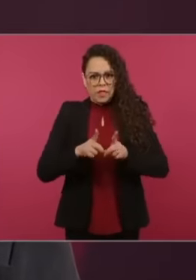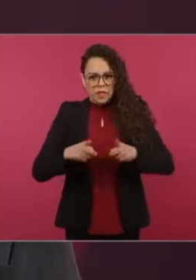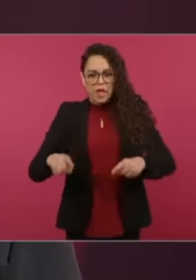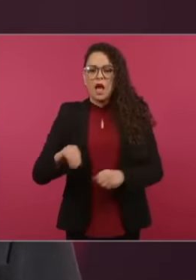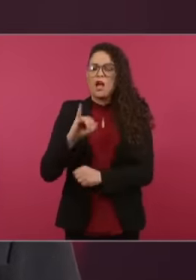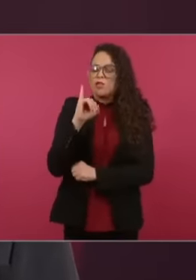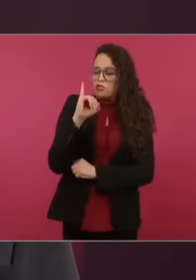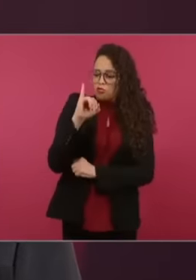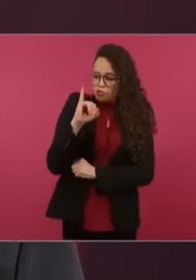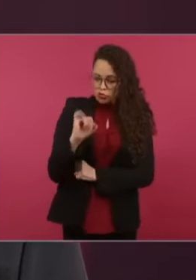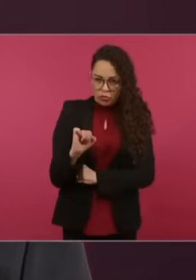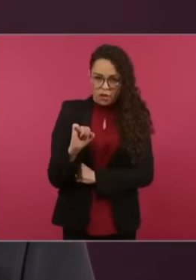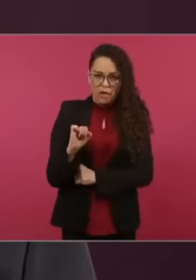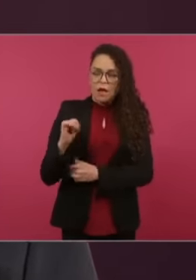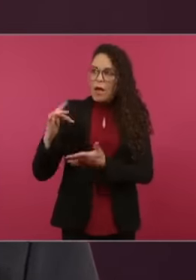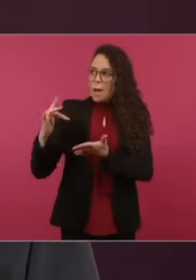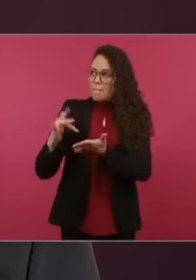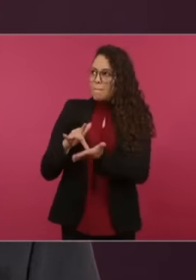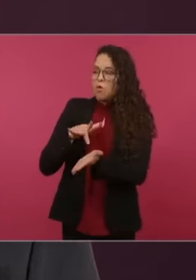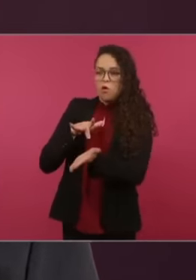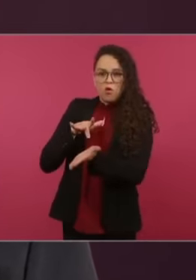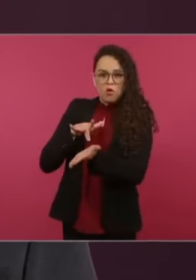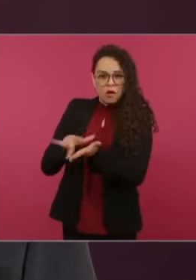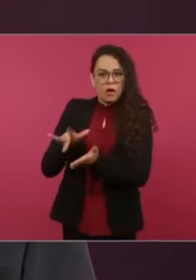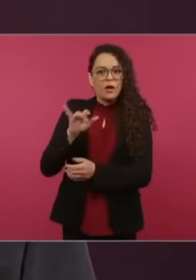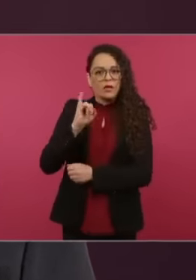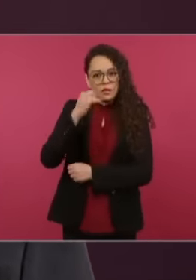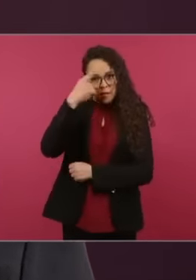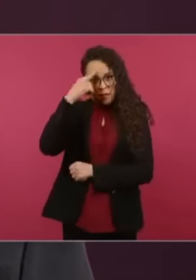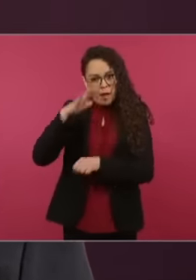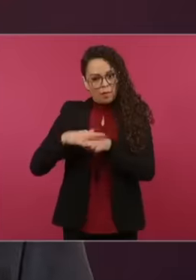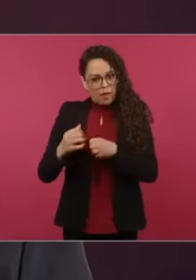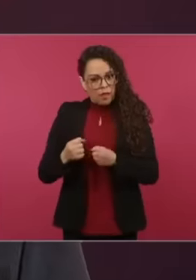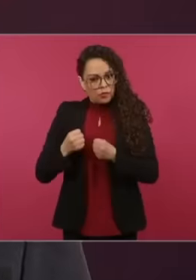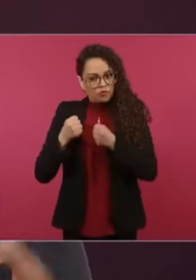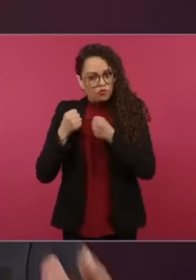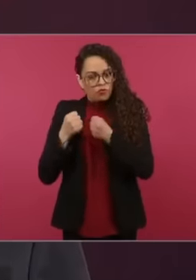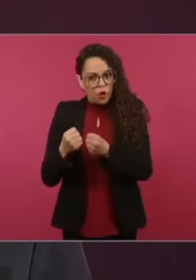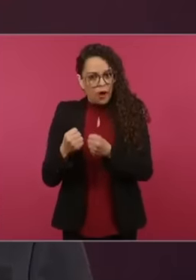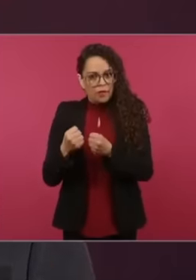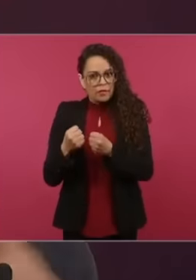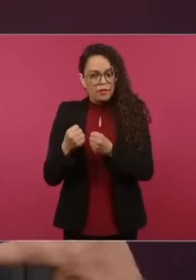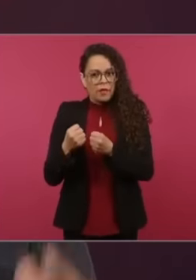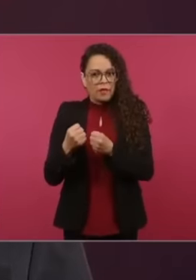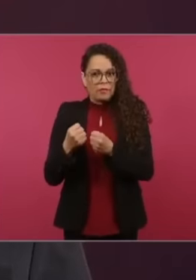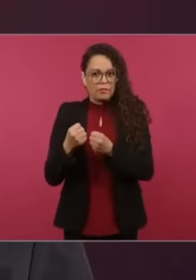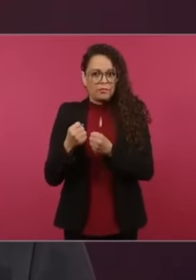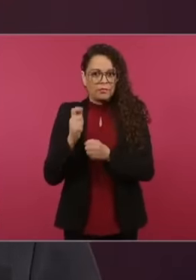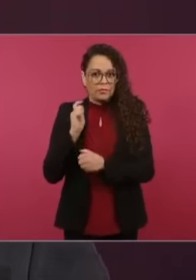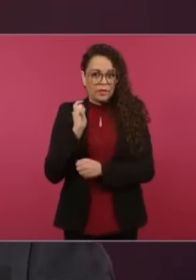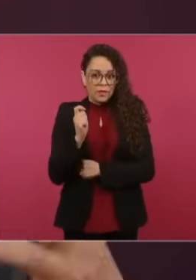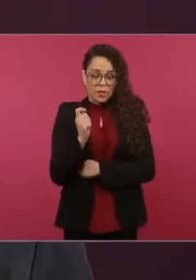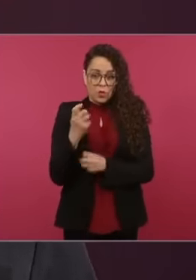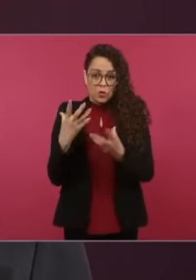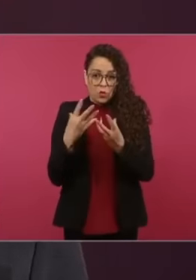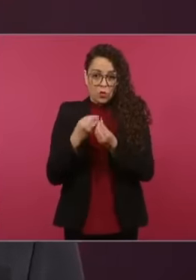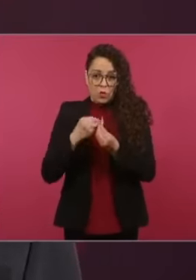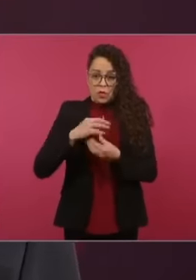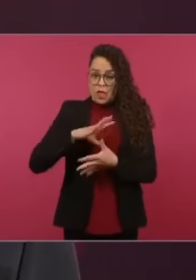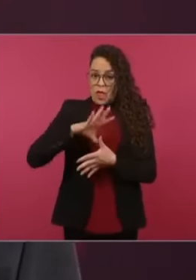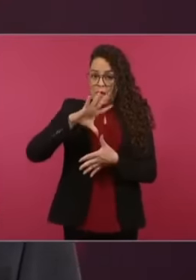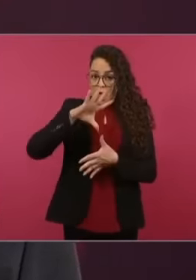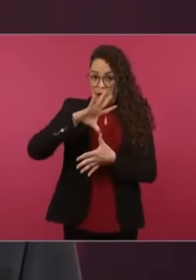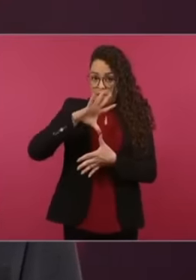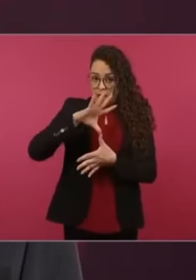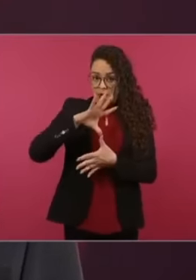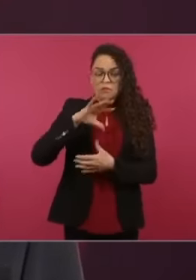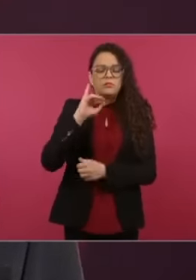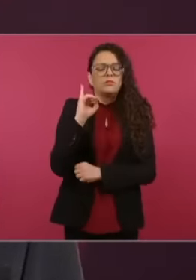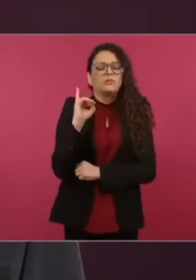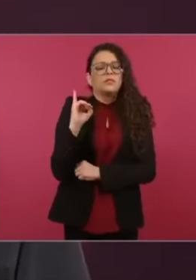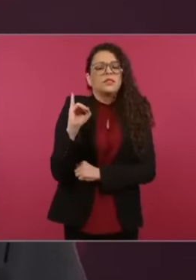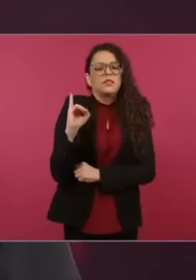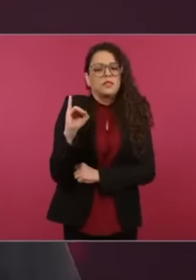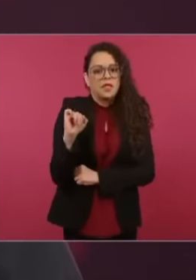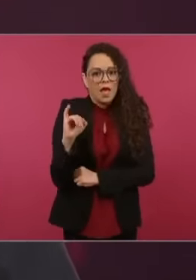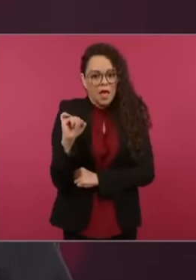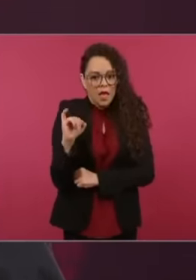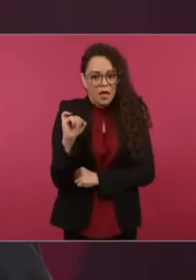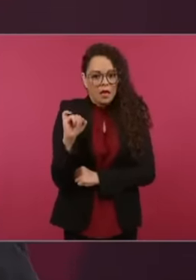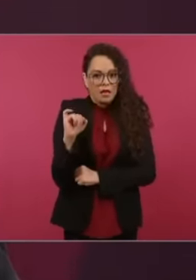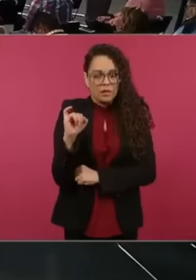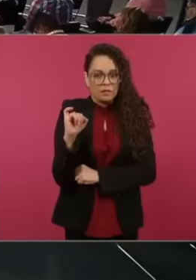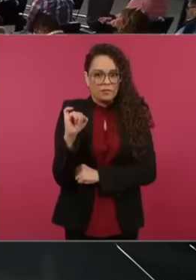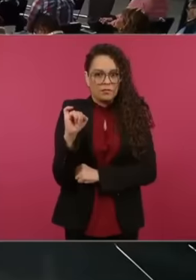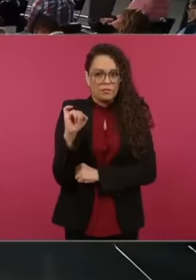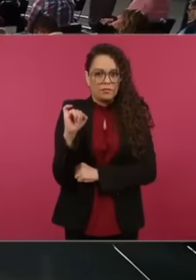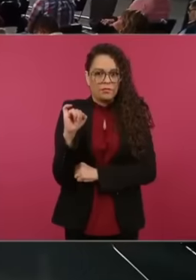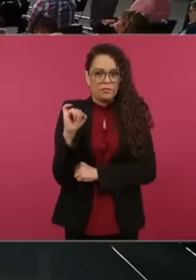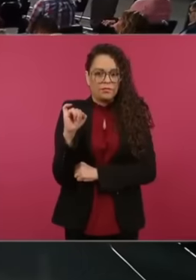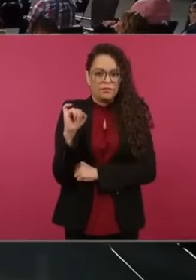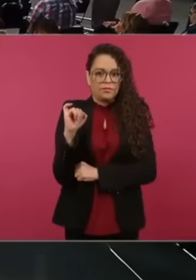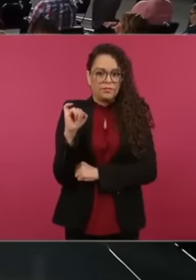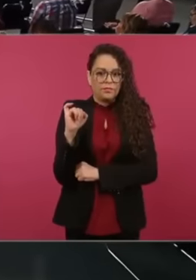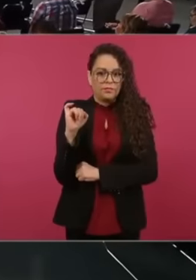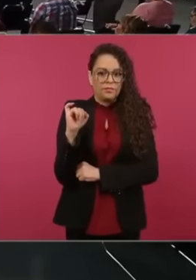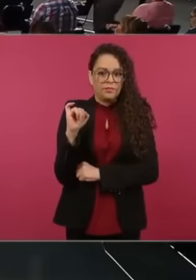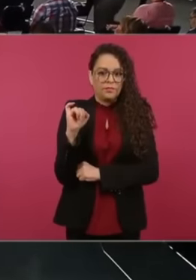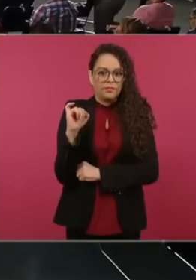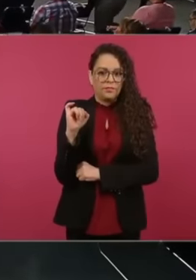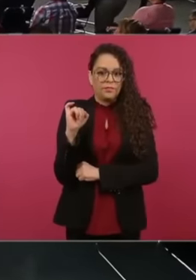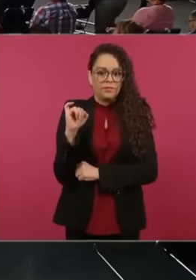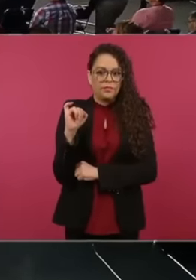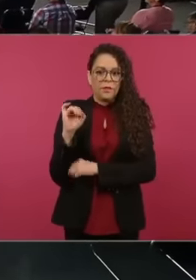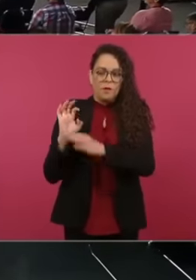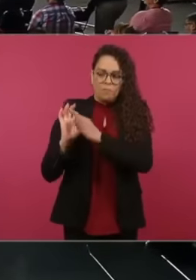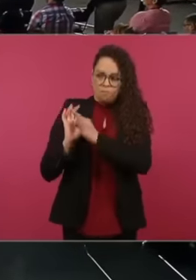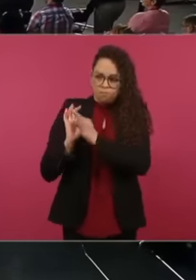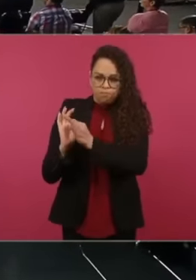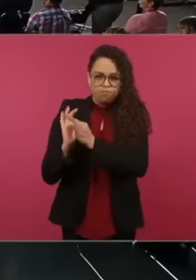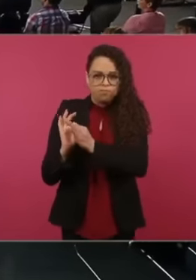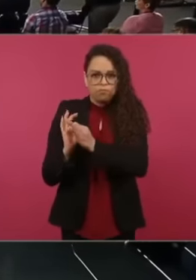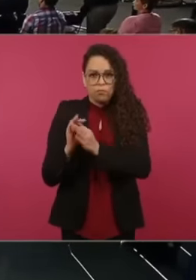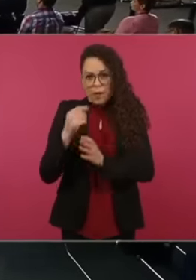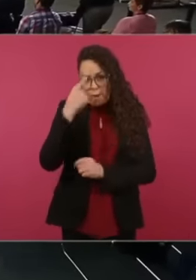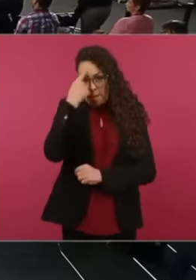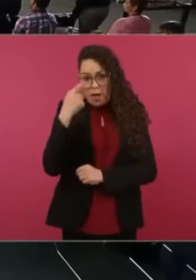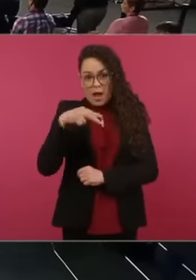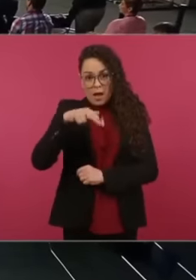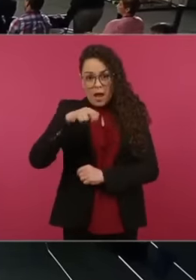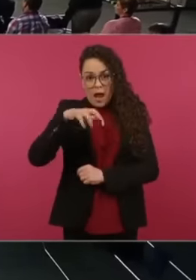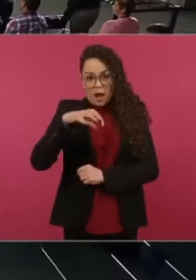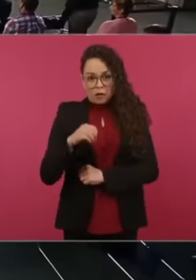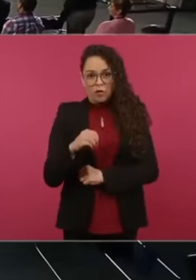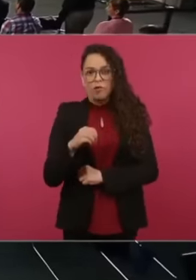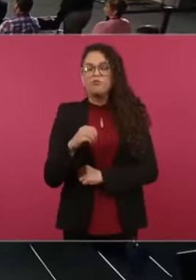strengthen North America and all of America, yes, cooperation to combat drug trafficking and that